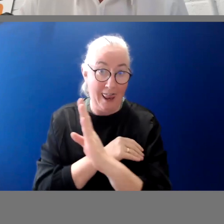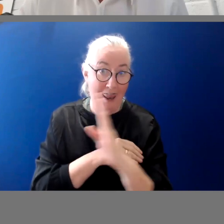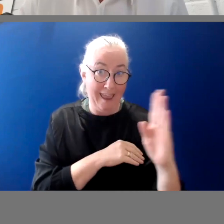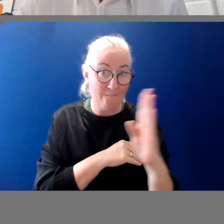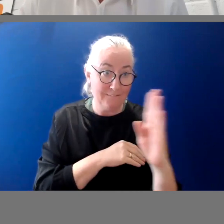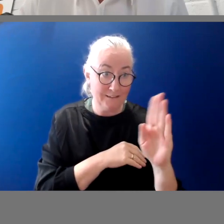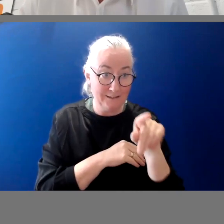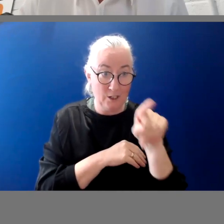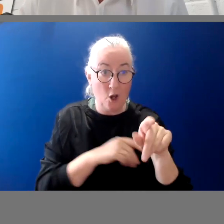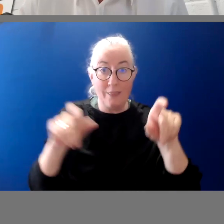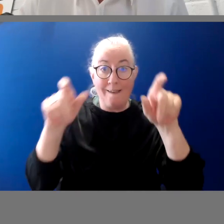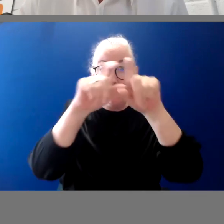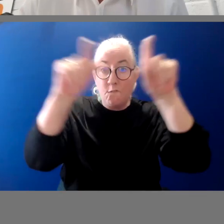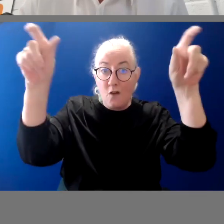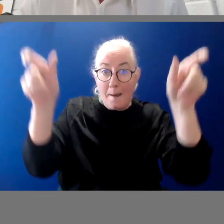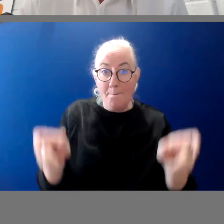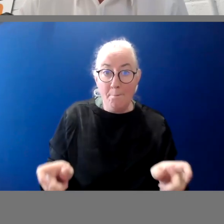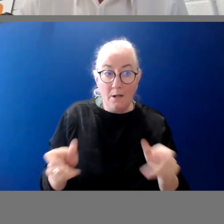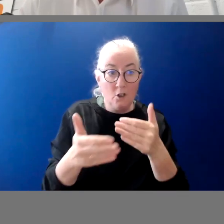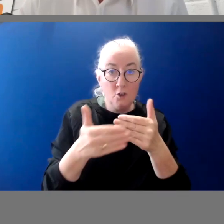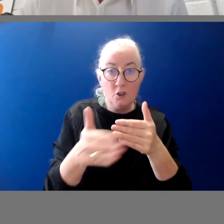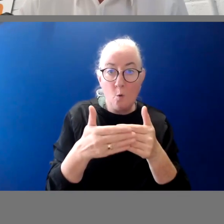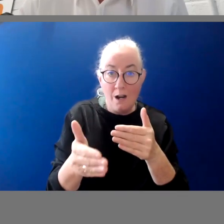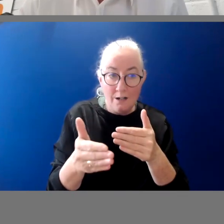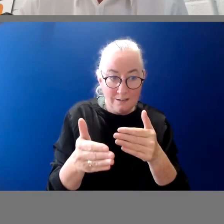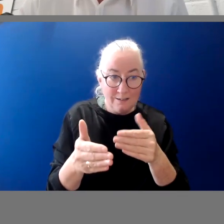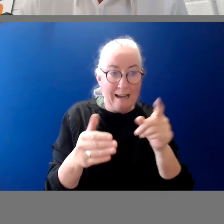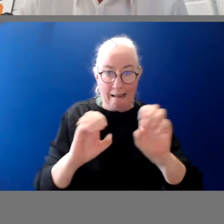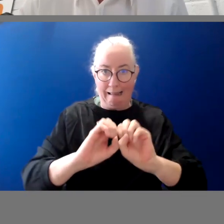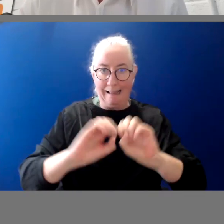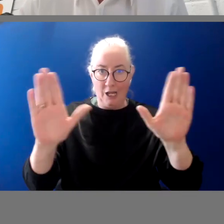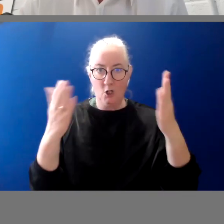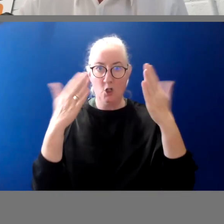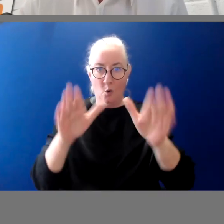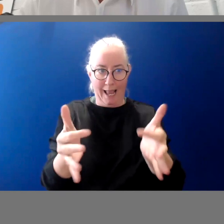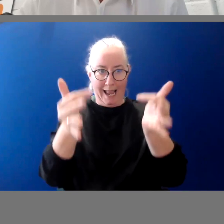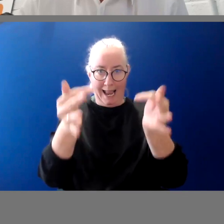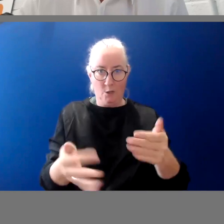your framing of your doors are actually clearly defining where the actual doors are themselves um